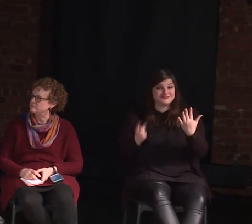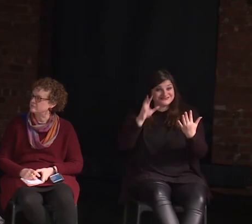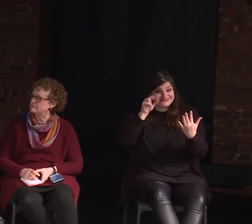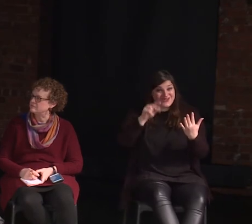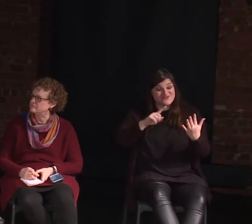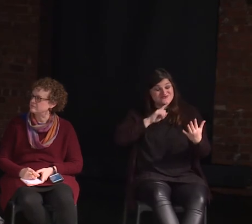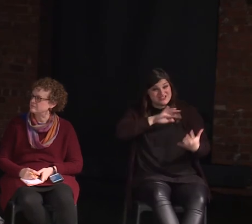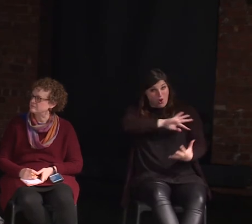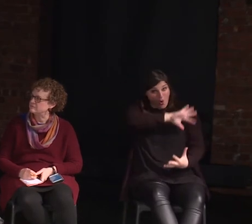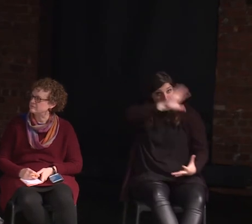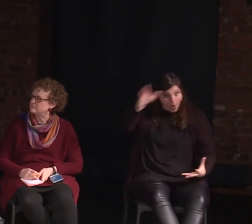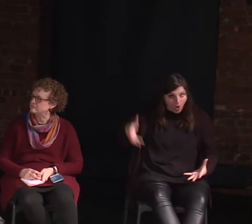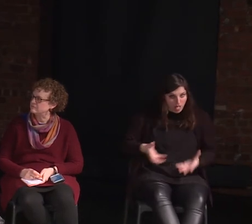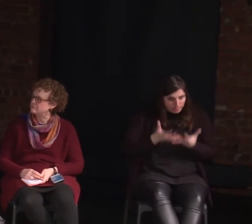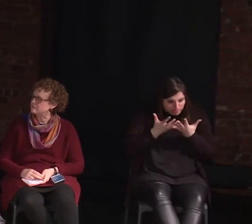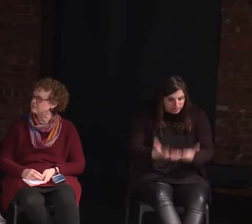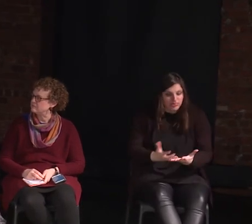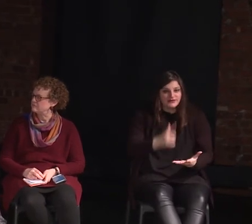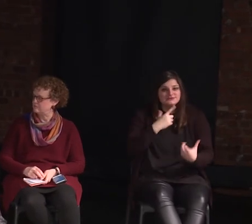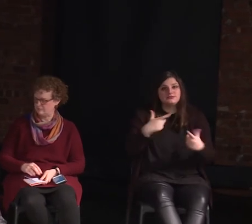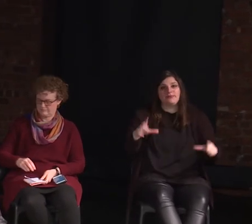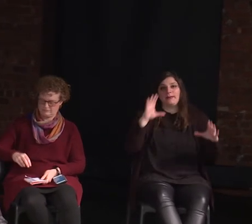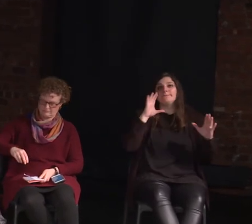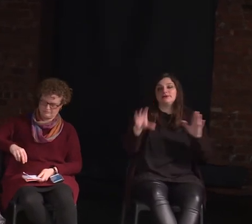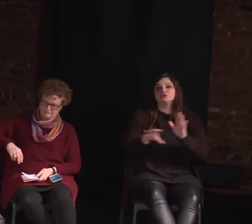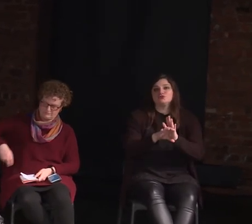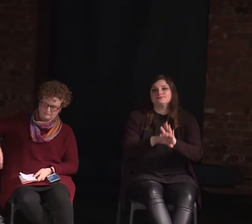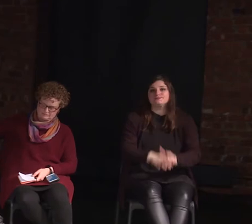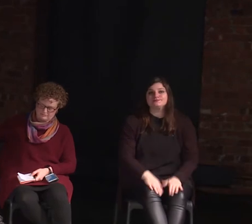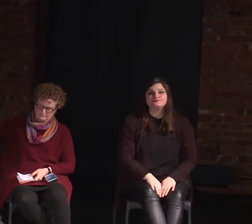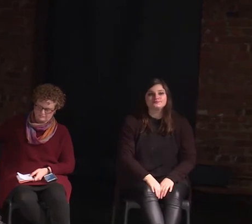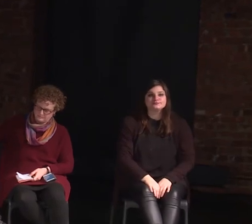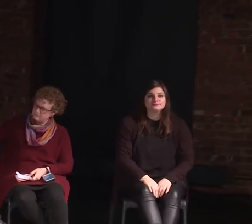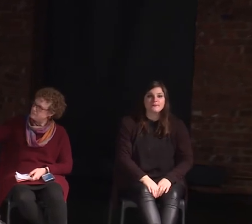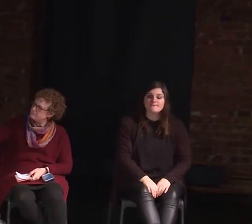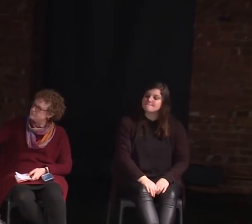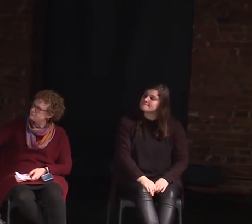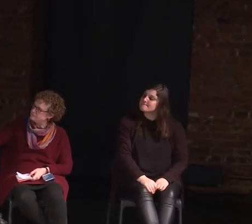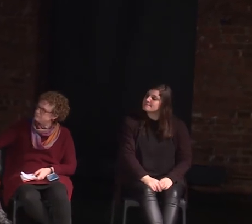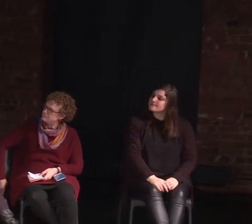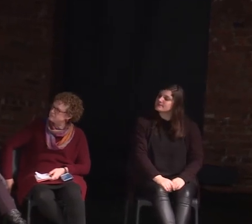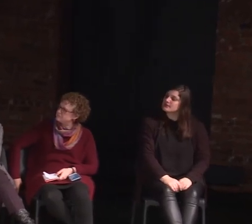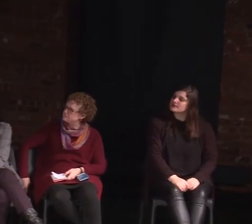Edwin: Jina, you were talking earlier before, you alluded to this in passing,